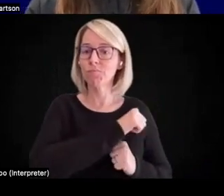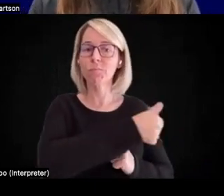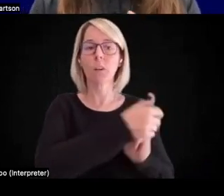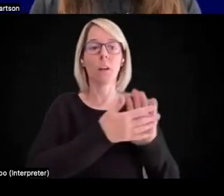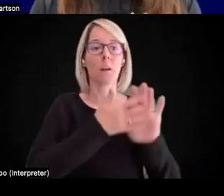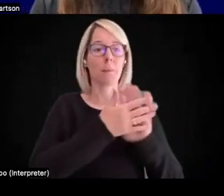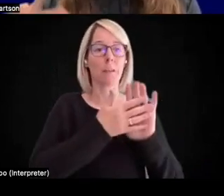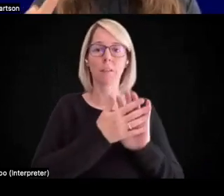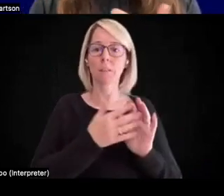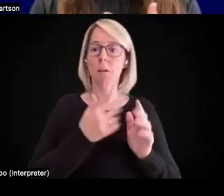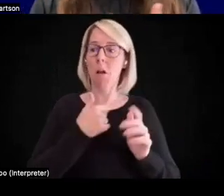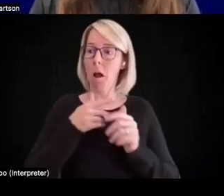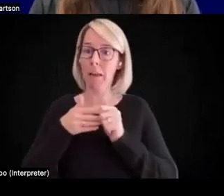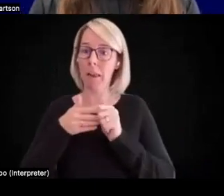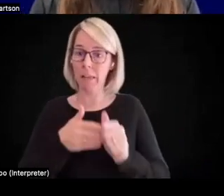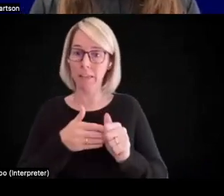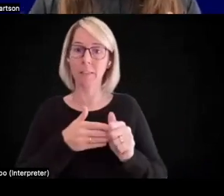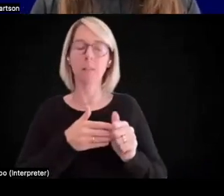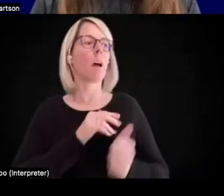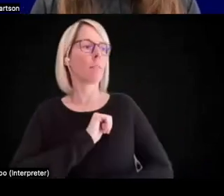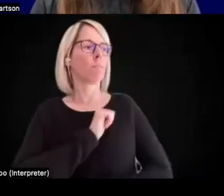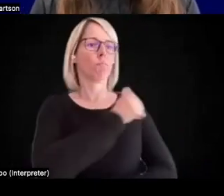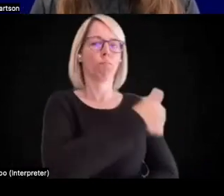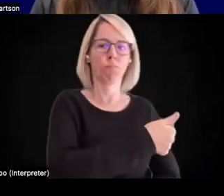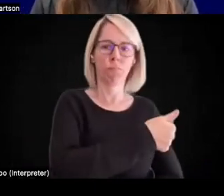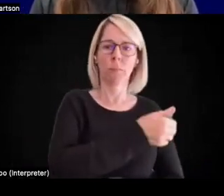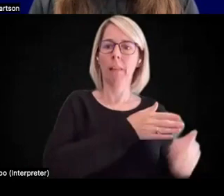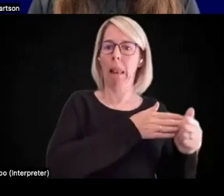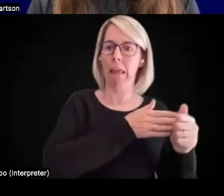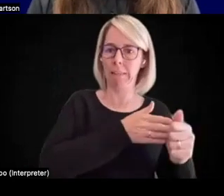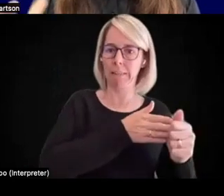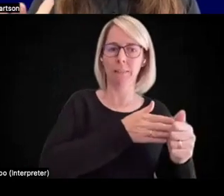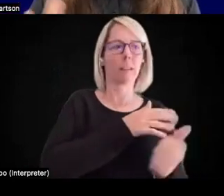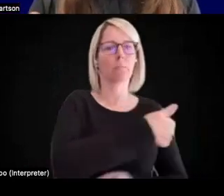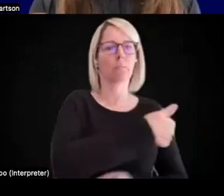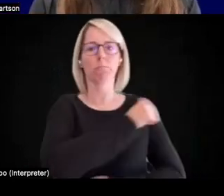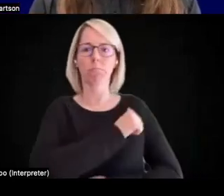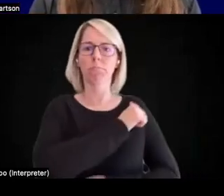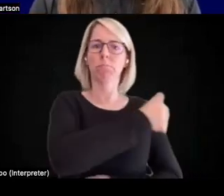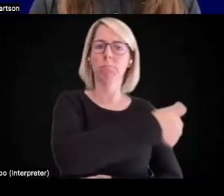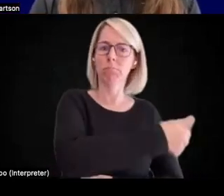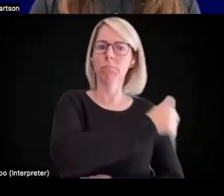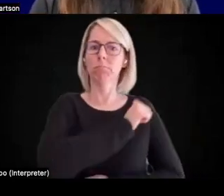they do that interchangeably in a sequence. So, the kind of things that are involved in